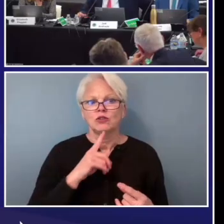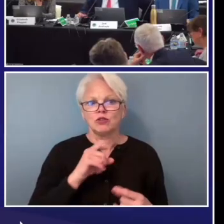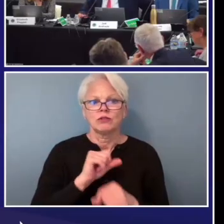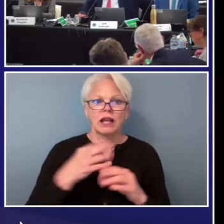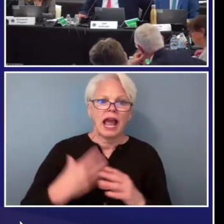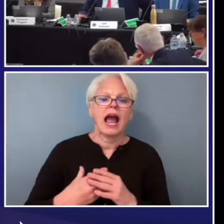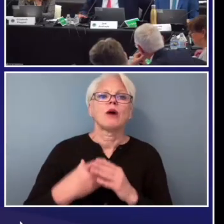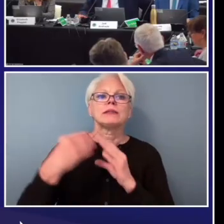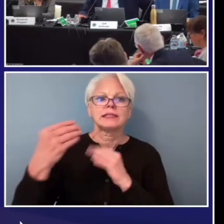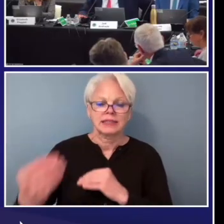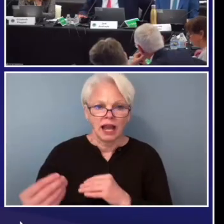for purposes of being public members.